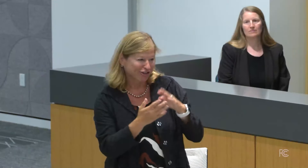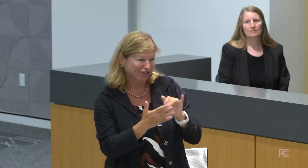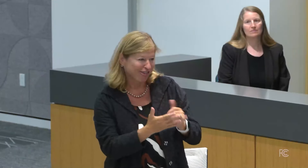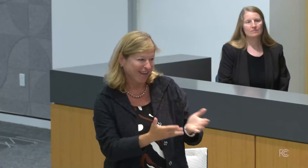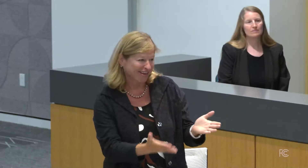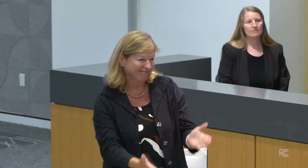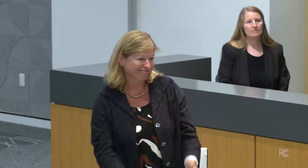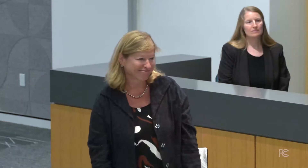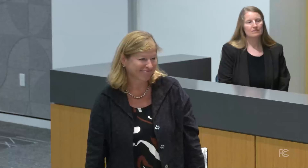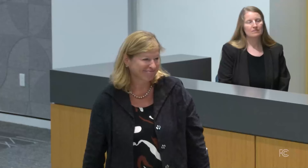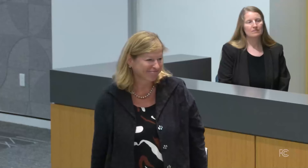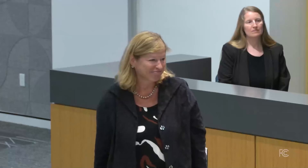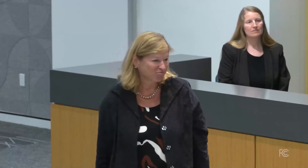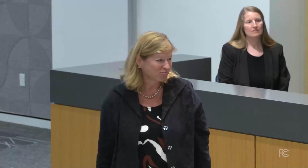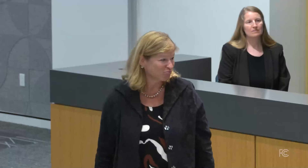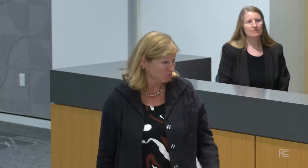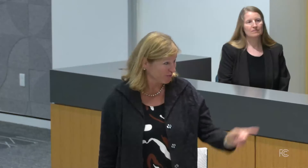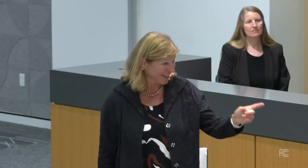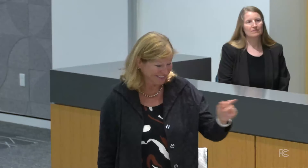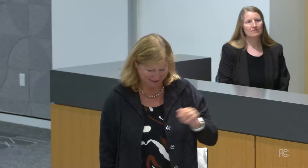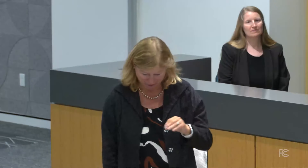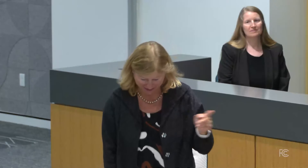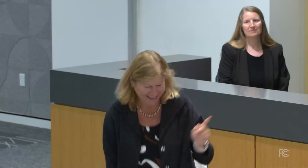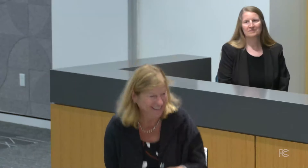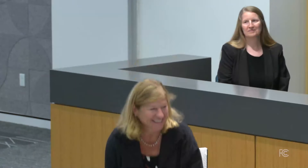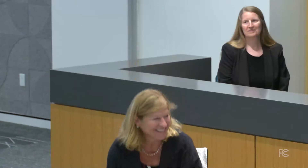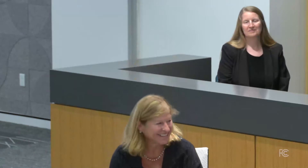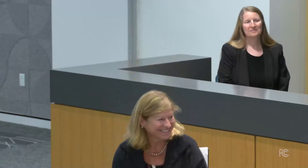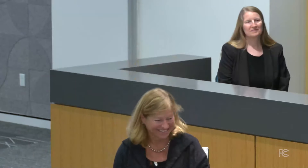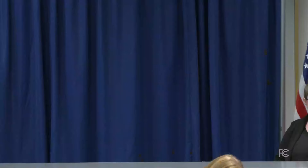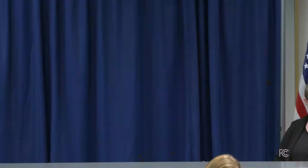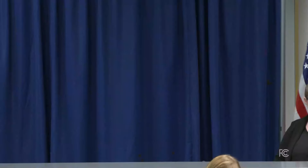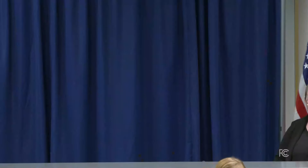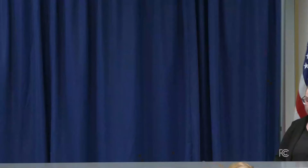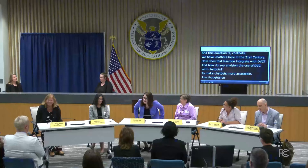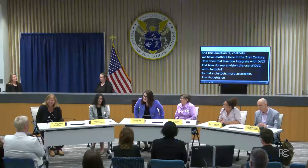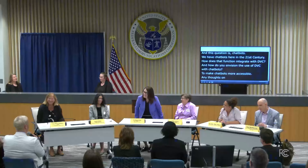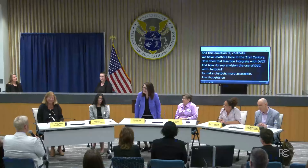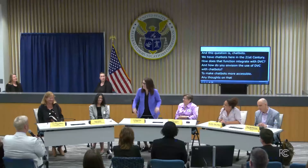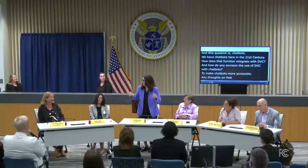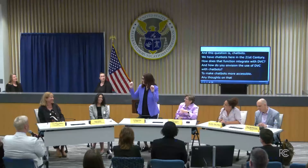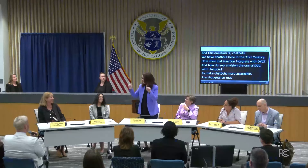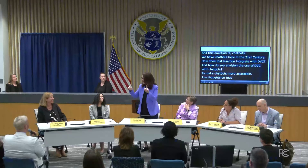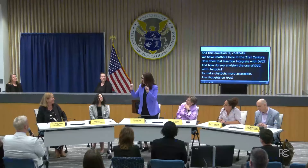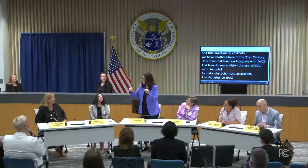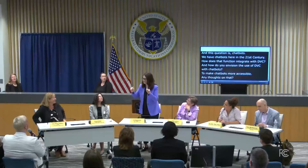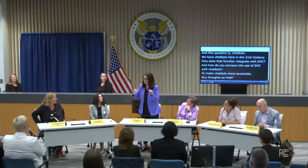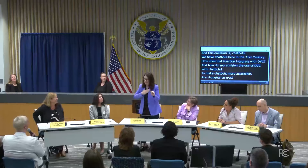AND HOW DO YOU ENVISION THE USE OF DVC WITH CHATBOTS? TO MAKE CHATBOTS MORE